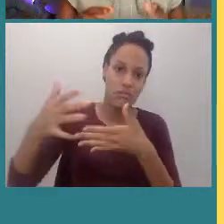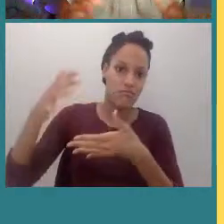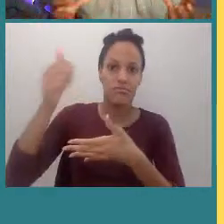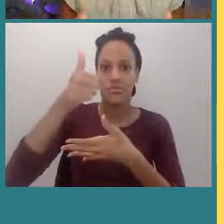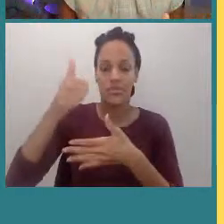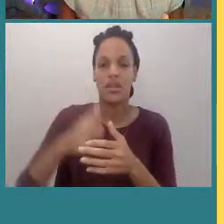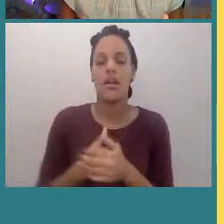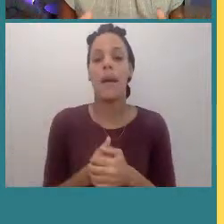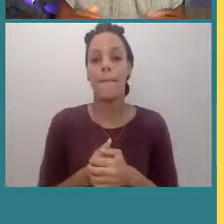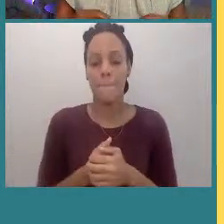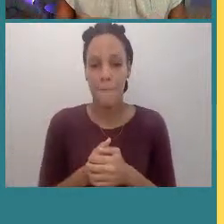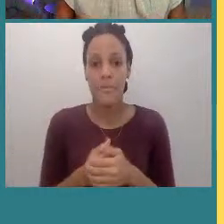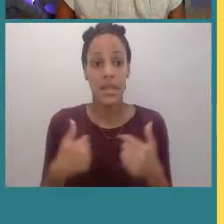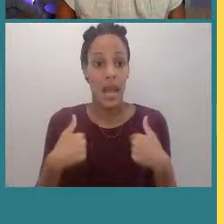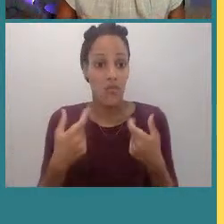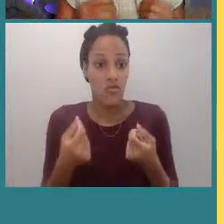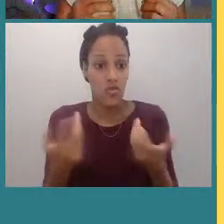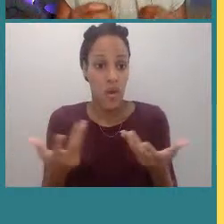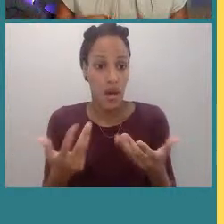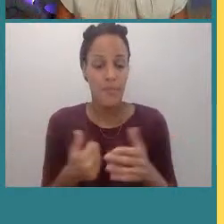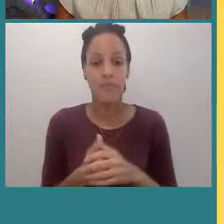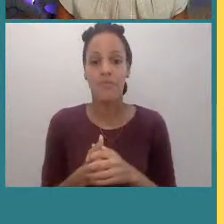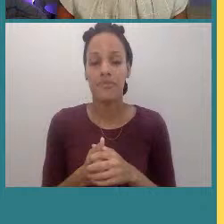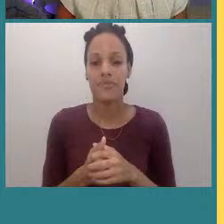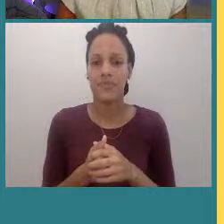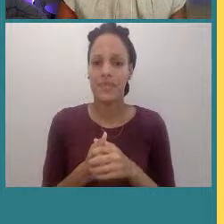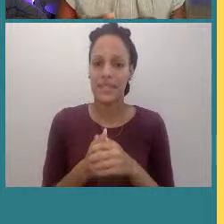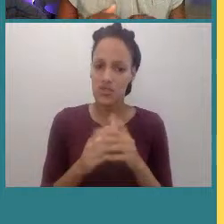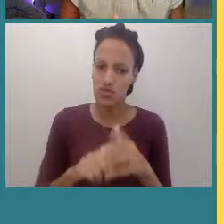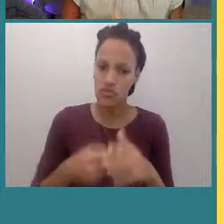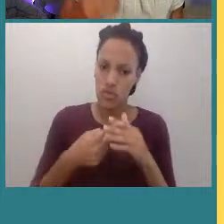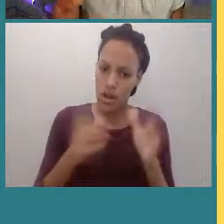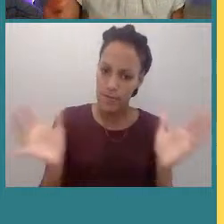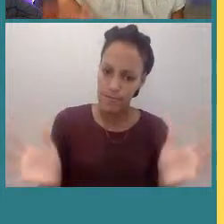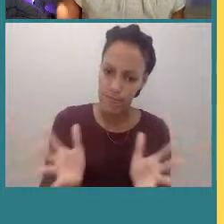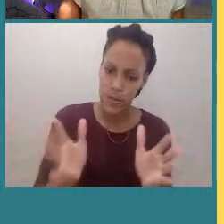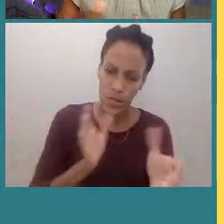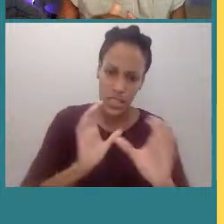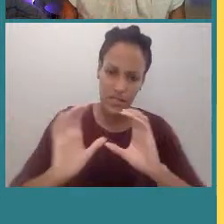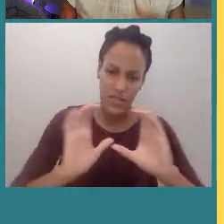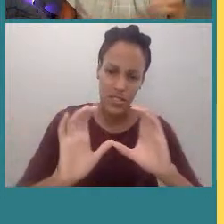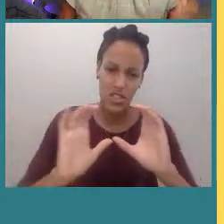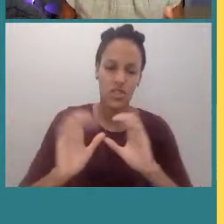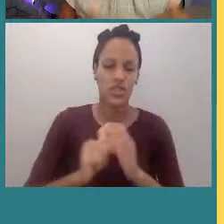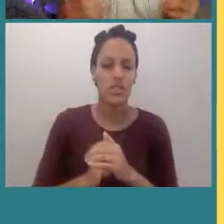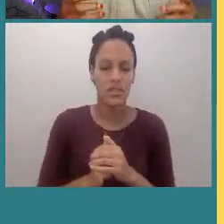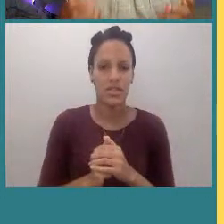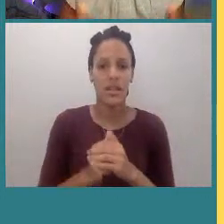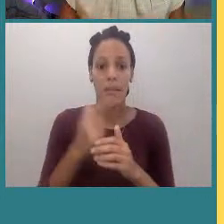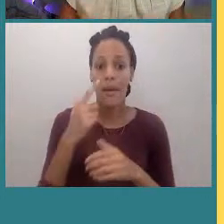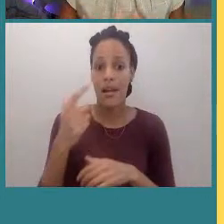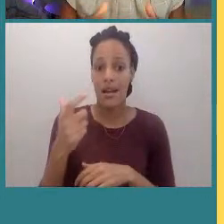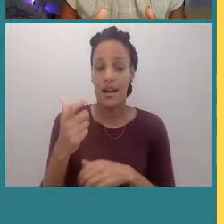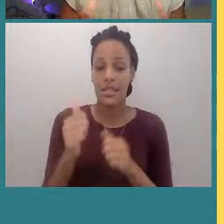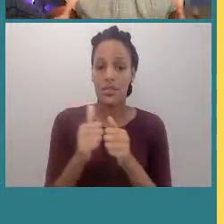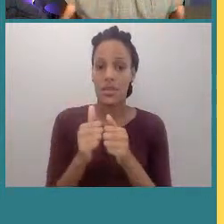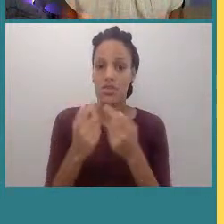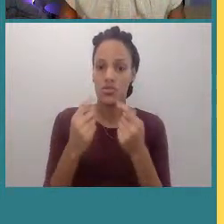I want to push the conversation because in addition to focusing on representation which